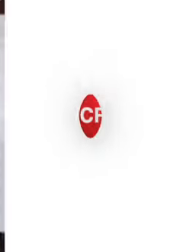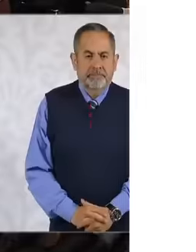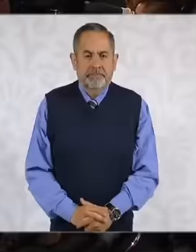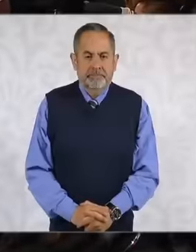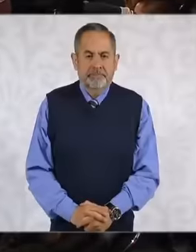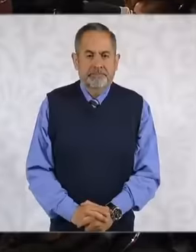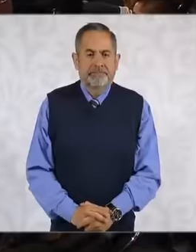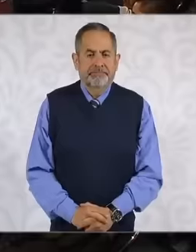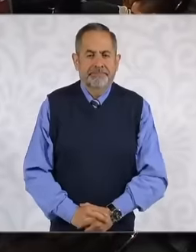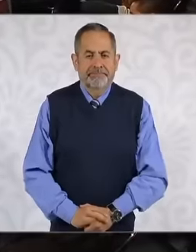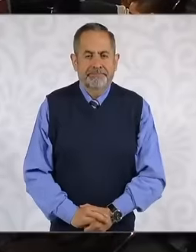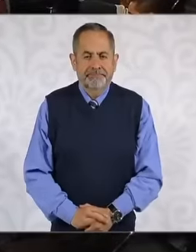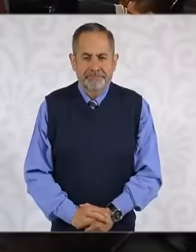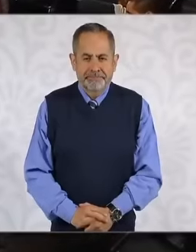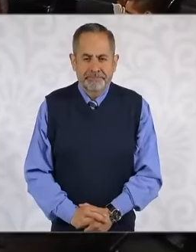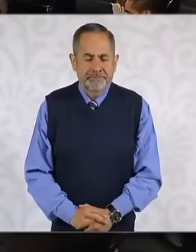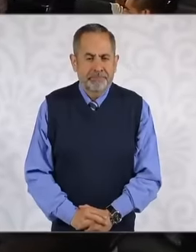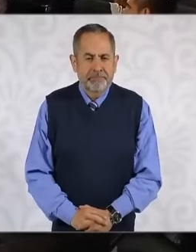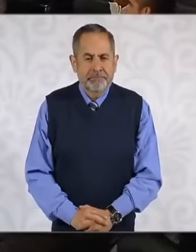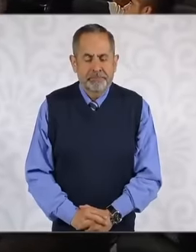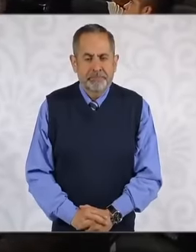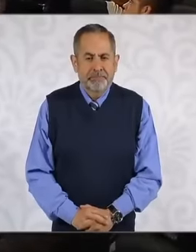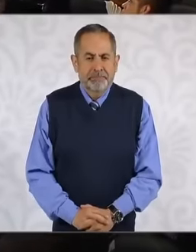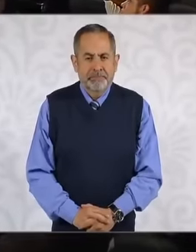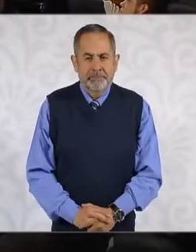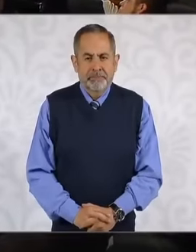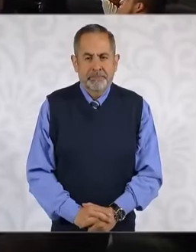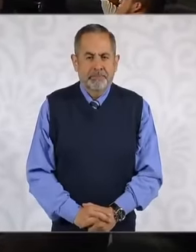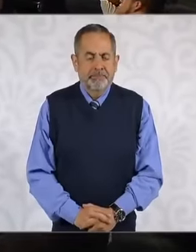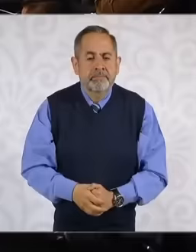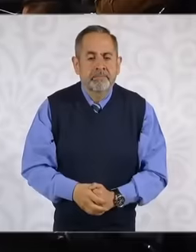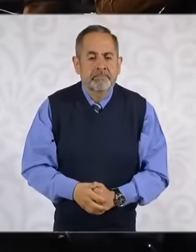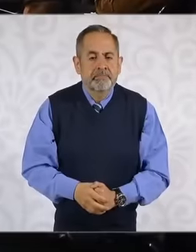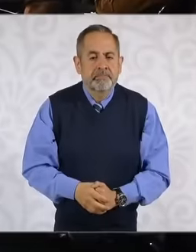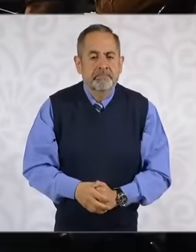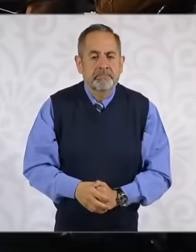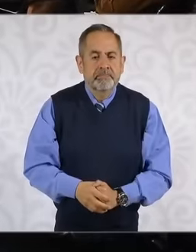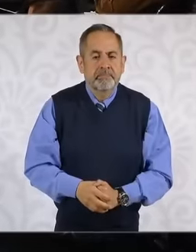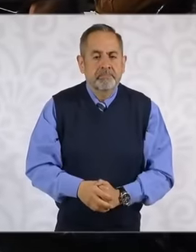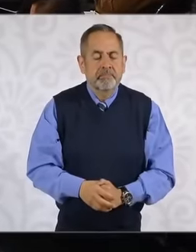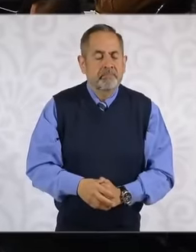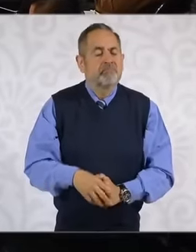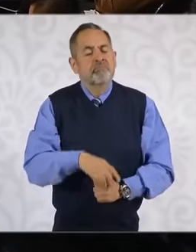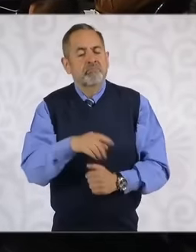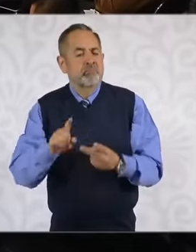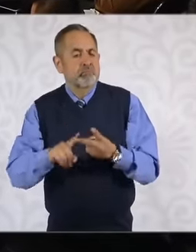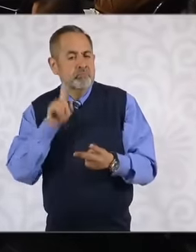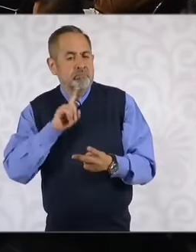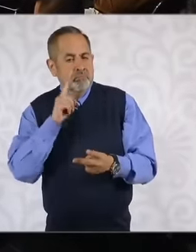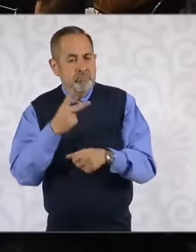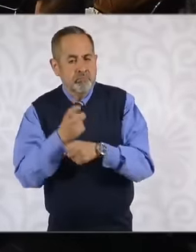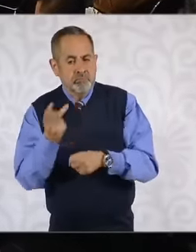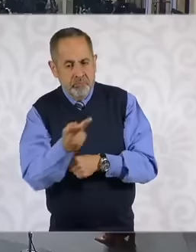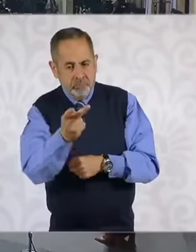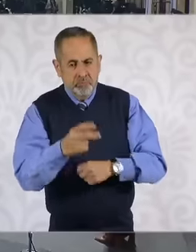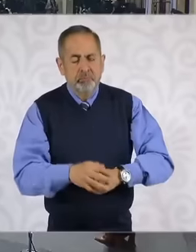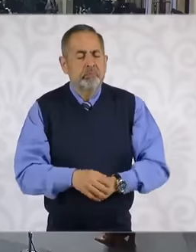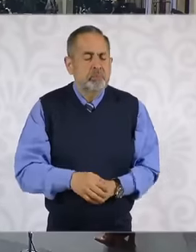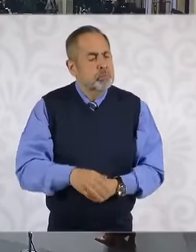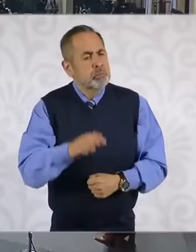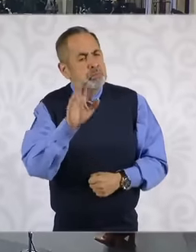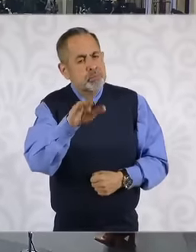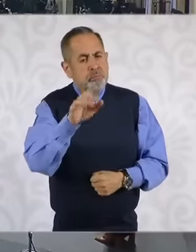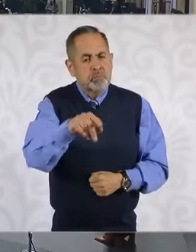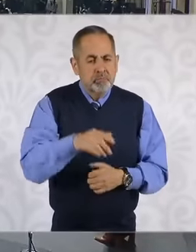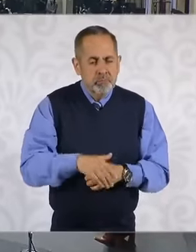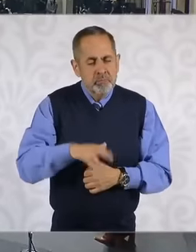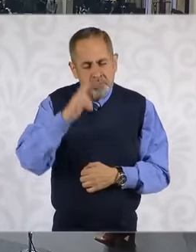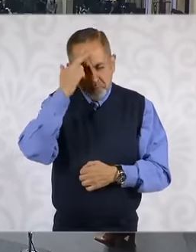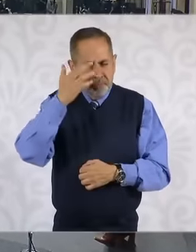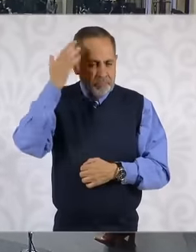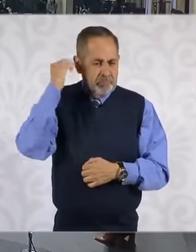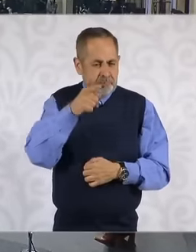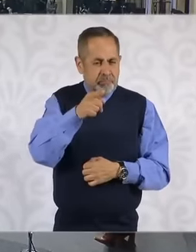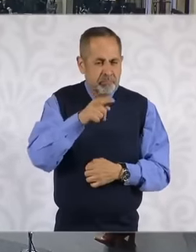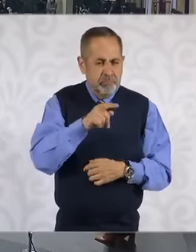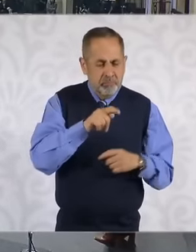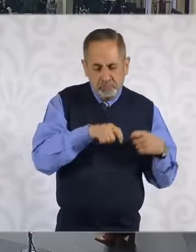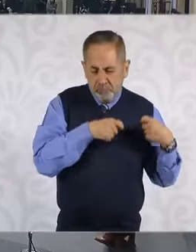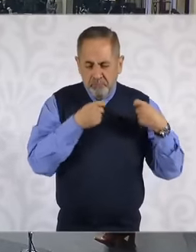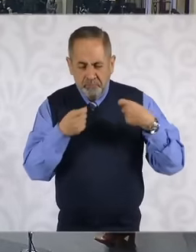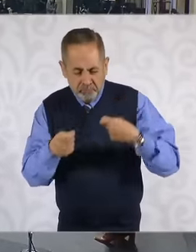here in your transition house I had uh addressed maybe the issue was still under discussion the